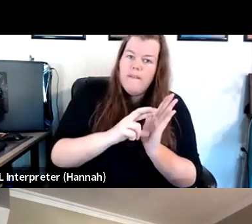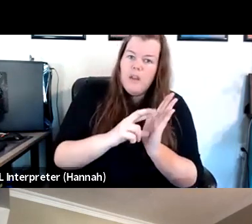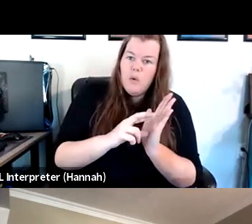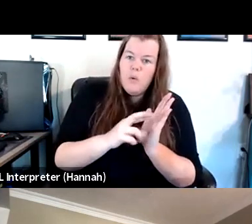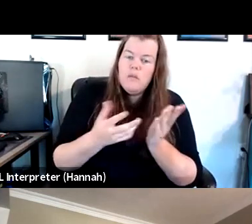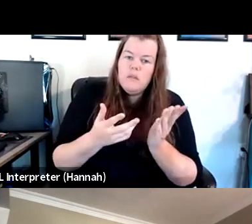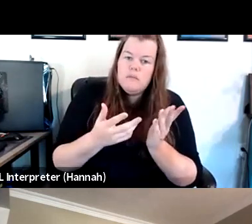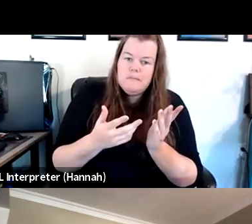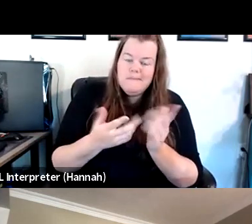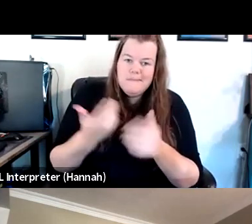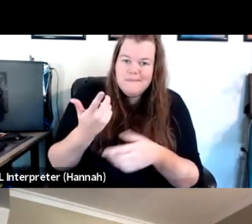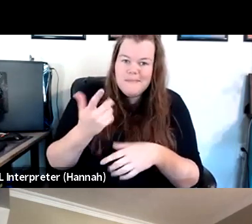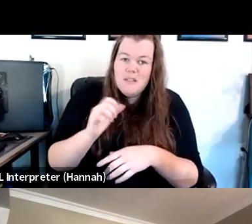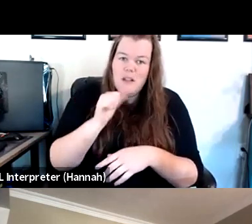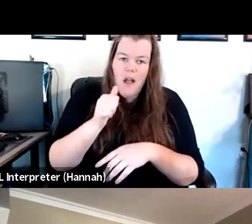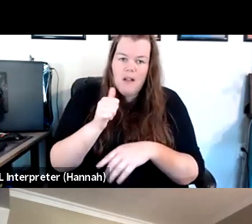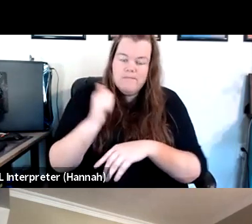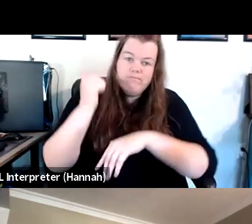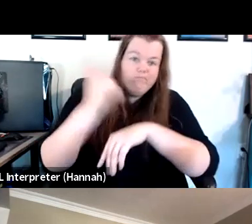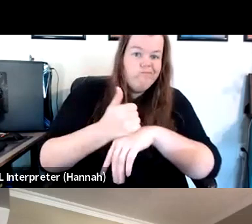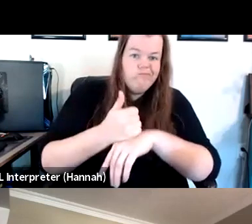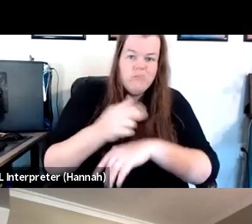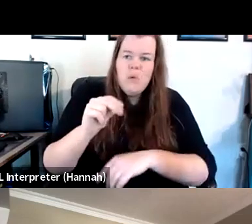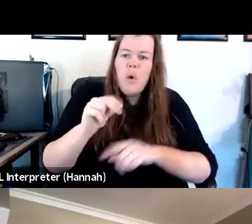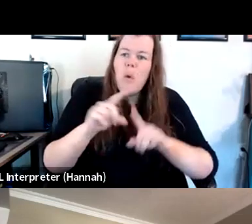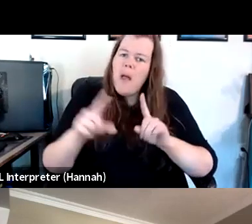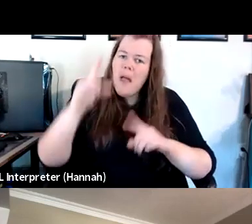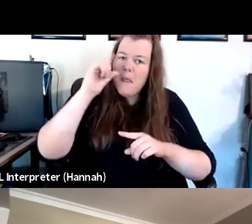certainty at this point but I think that would probably make the most sense for us to do that